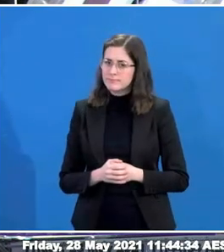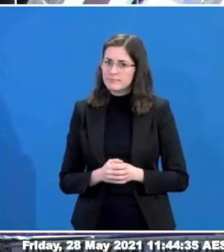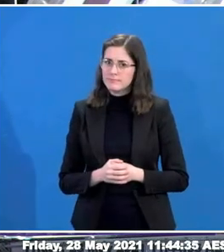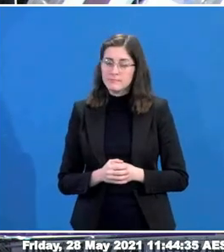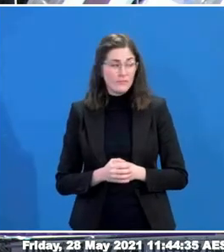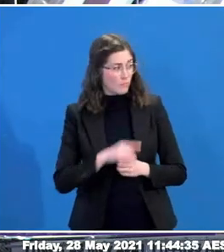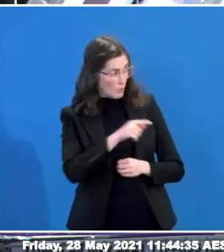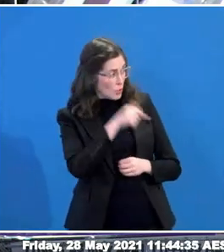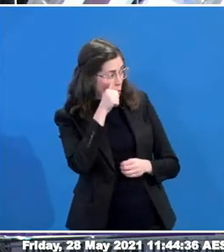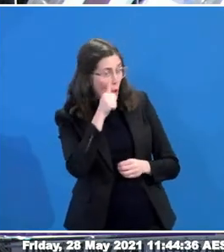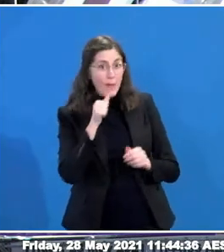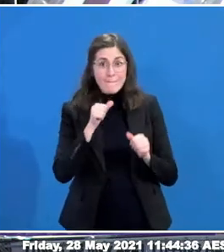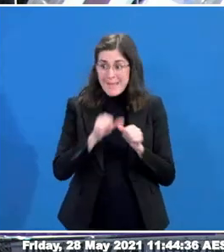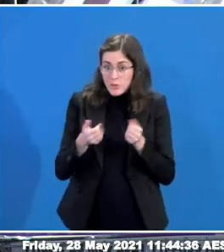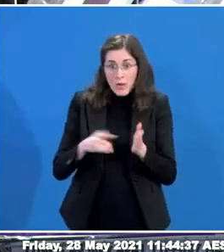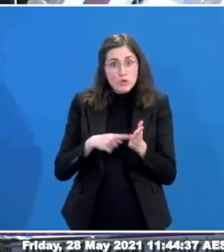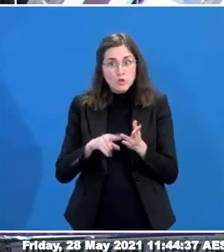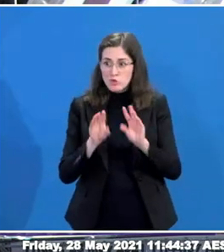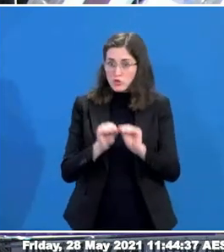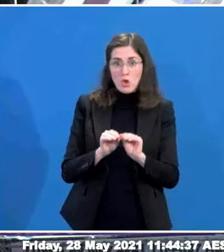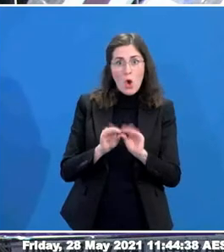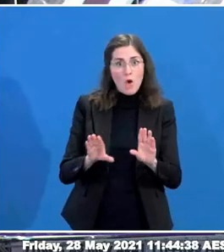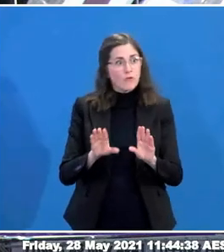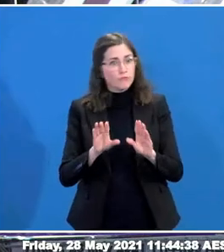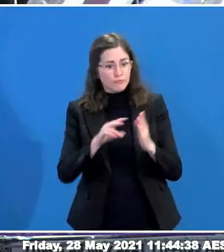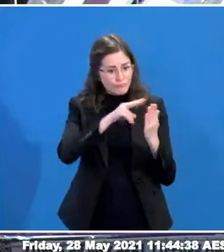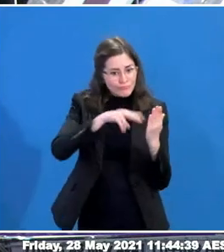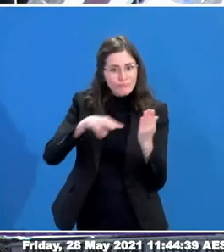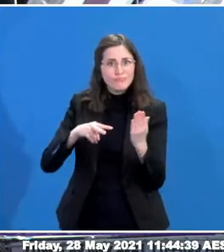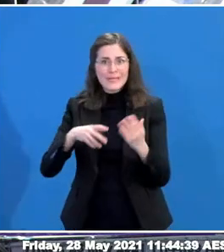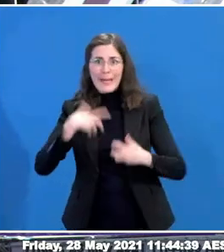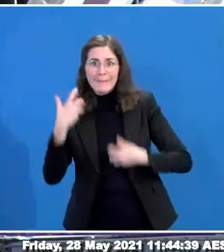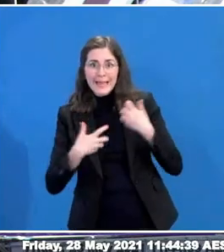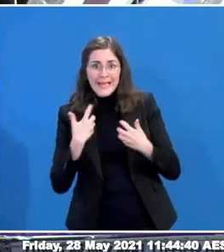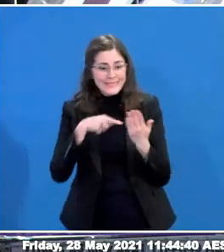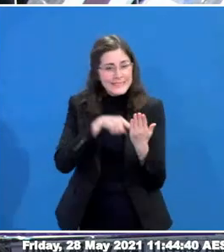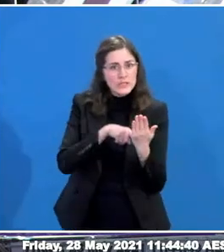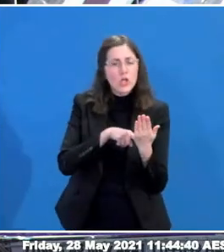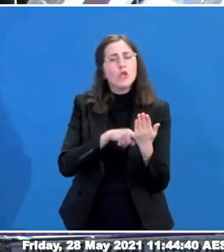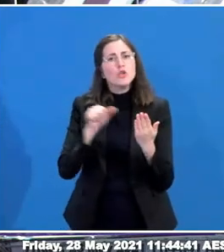handling requires organisations to move away from any approach that labels or